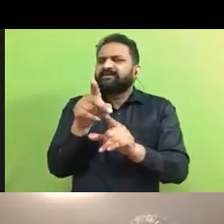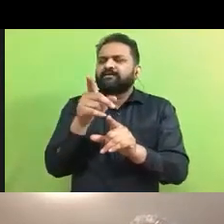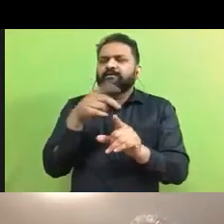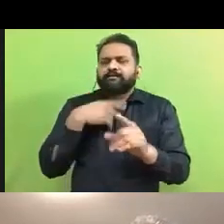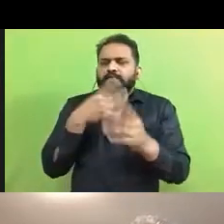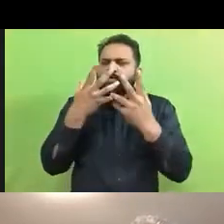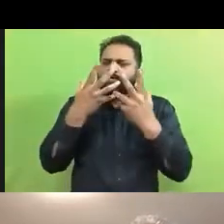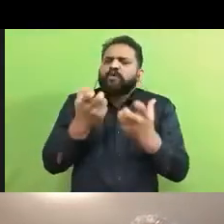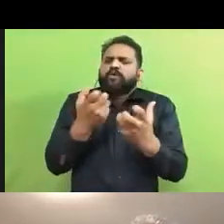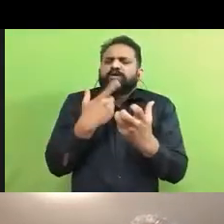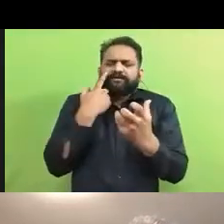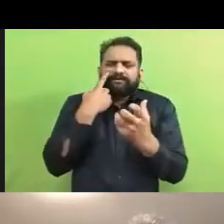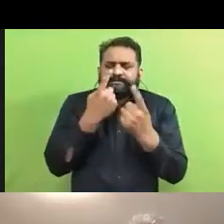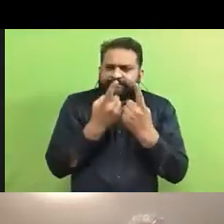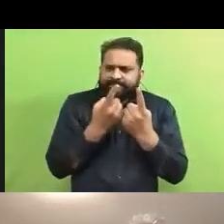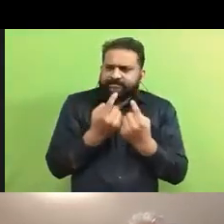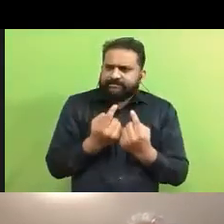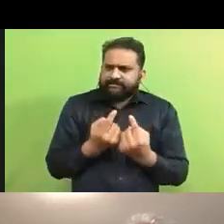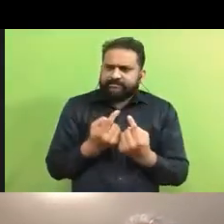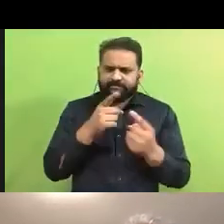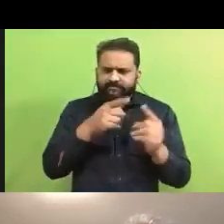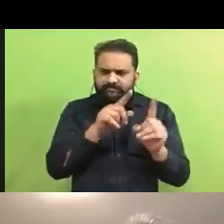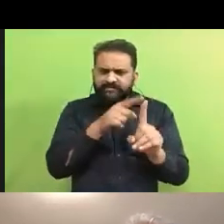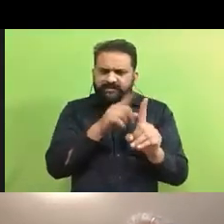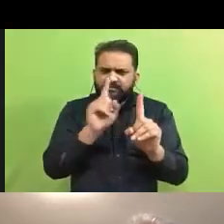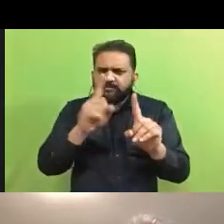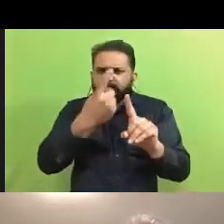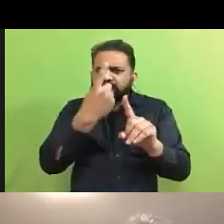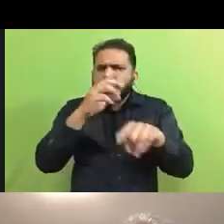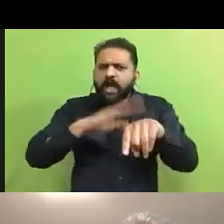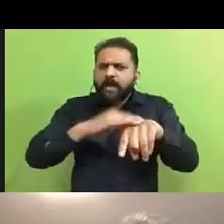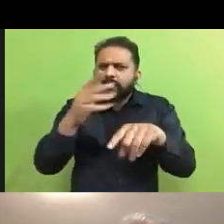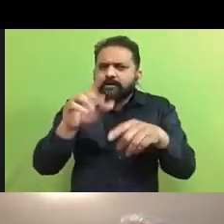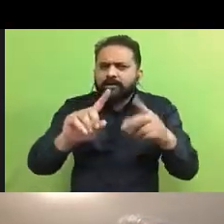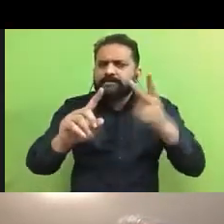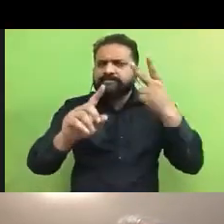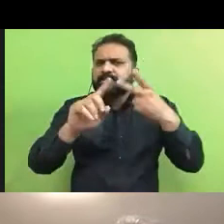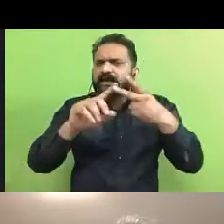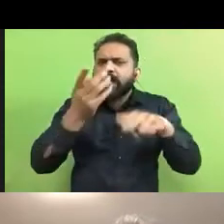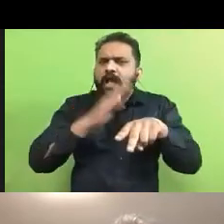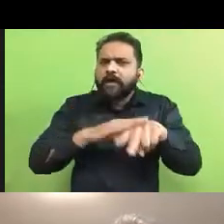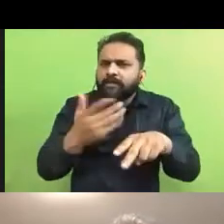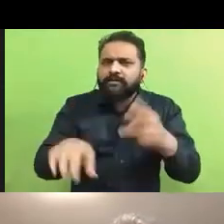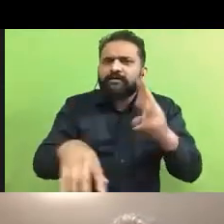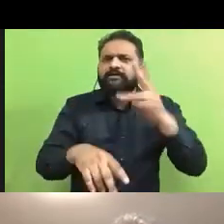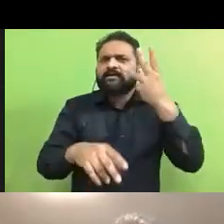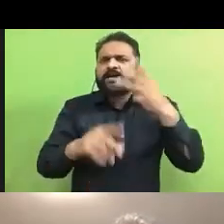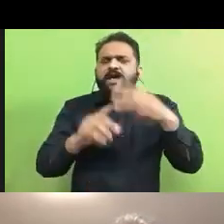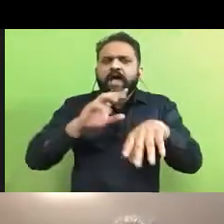or check the sequence of the facts what happened when it happened and in which sequence it happens